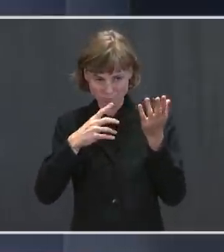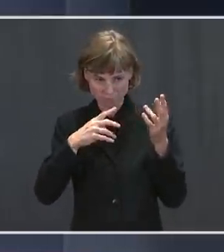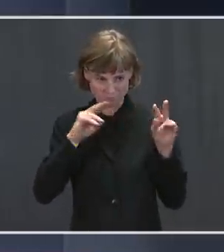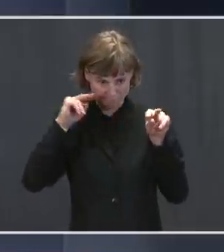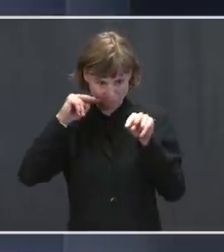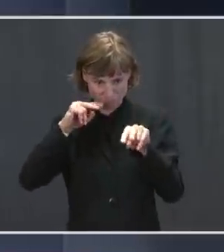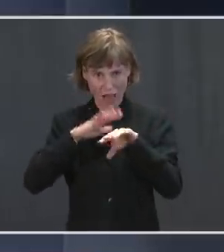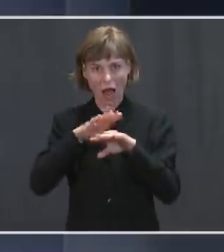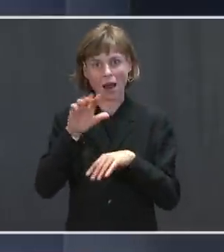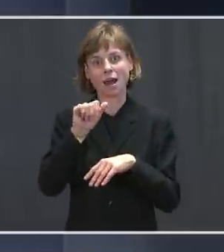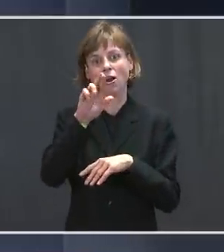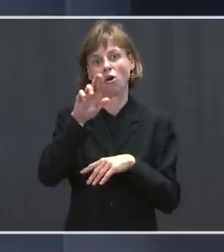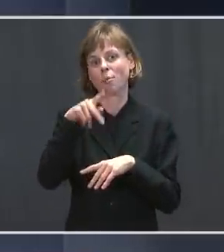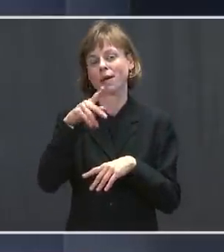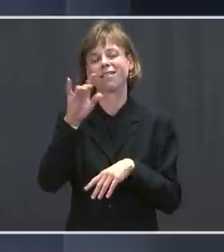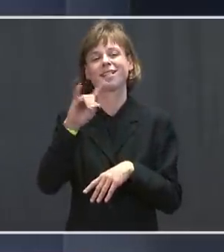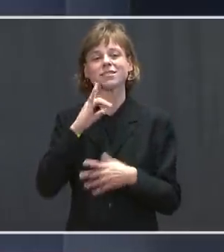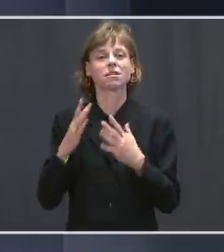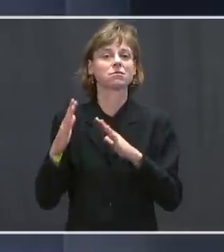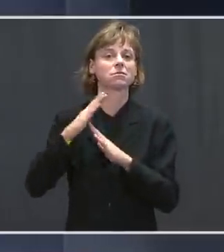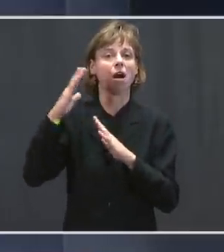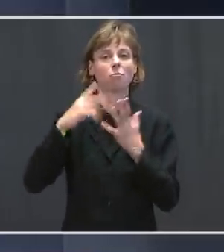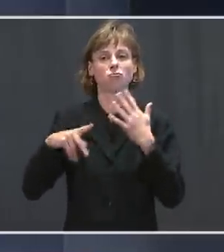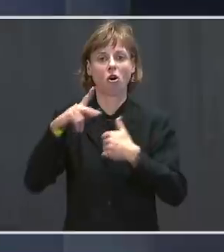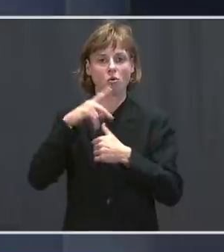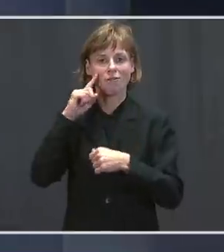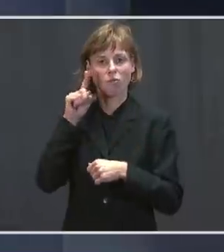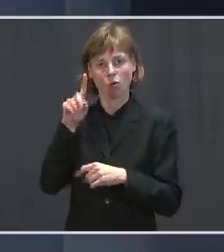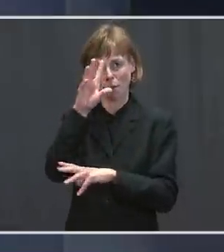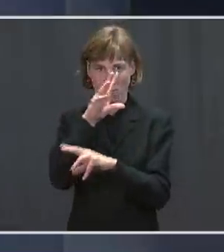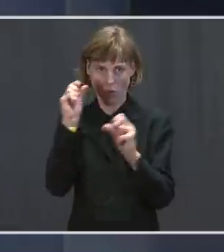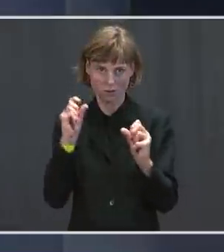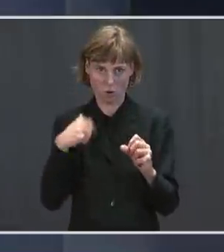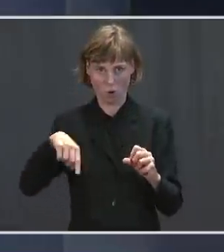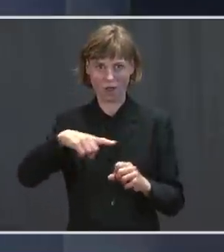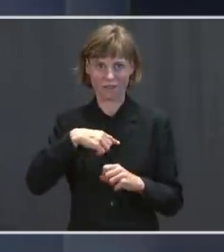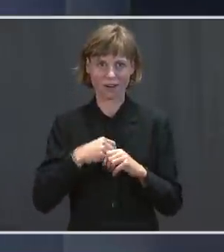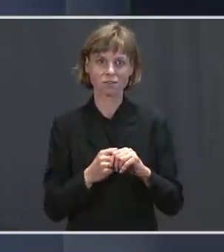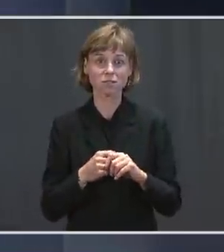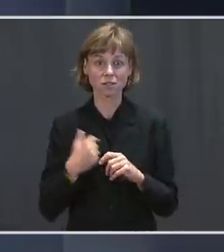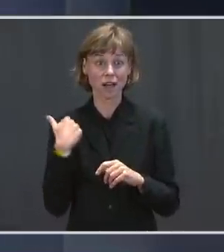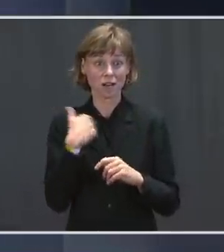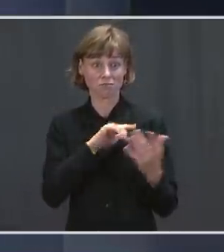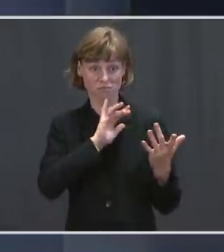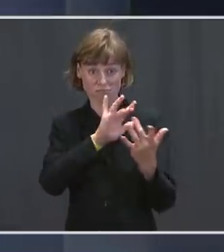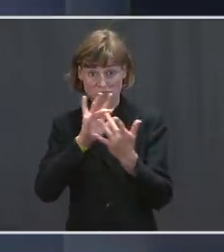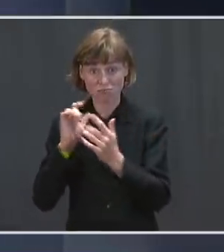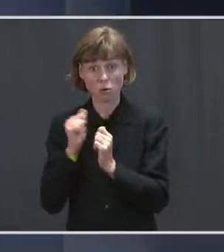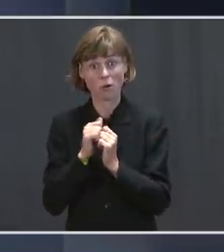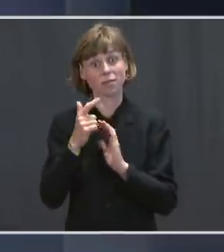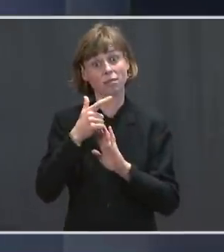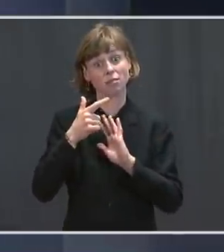a top priority for him and all of us at this moment, including outreach to lawmakers and stakeholders, as well as our continuing work